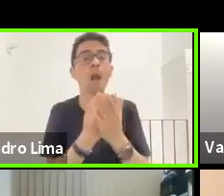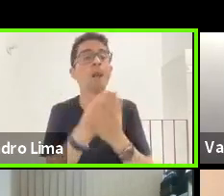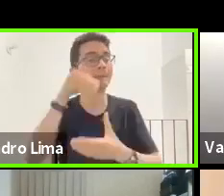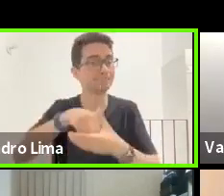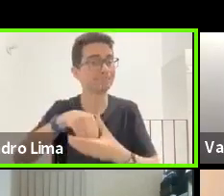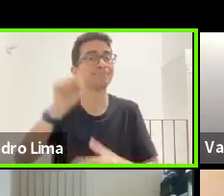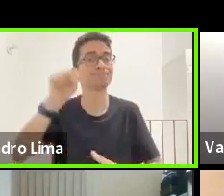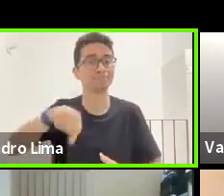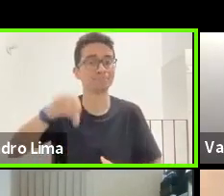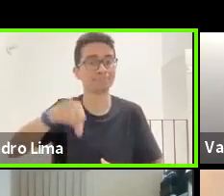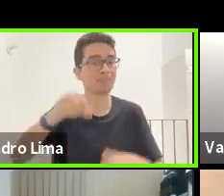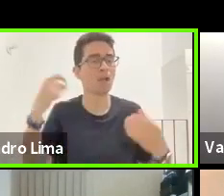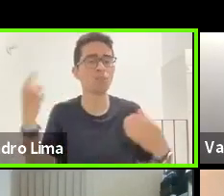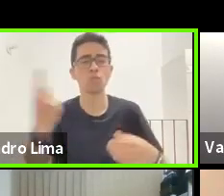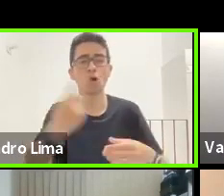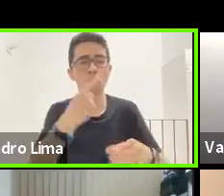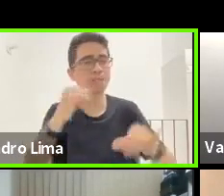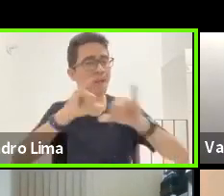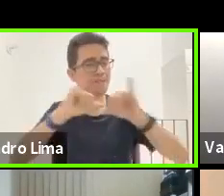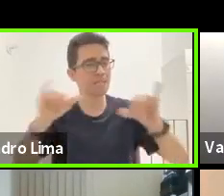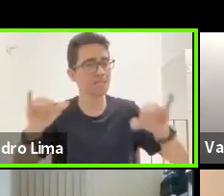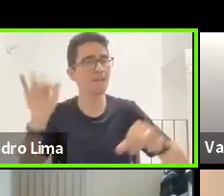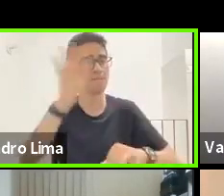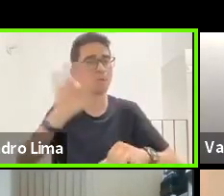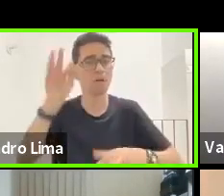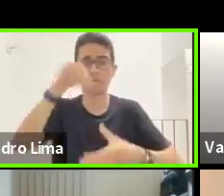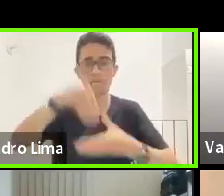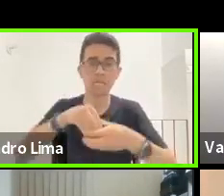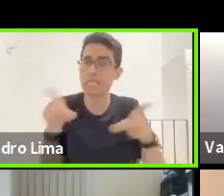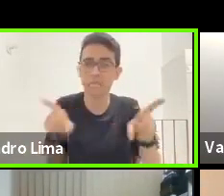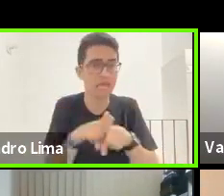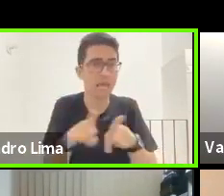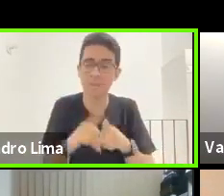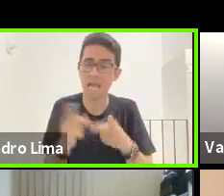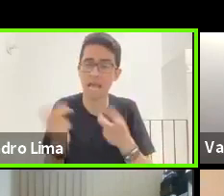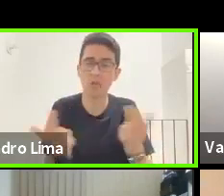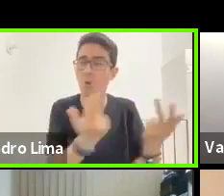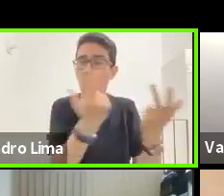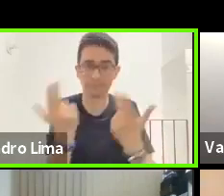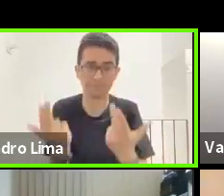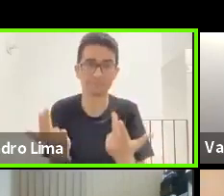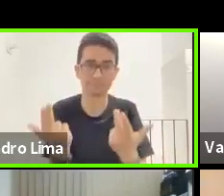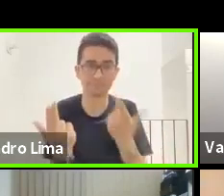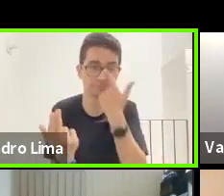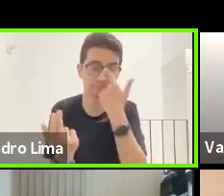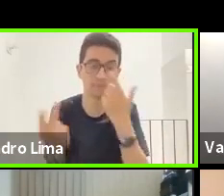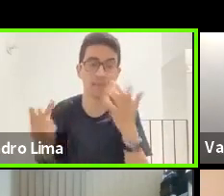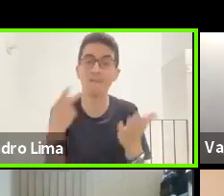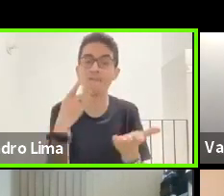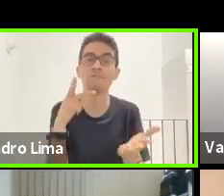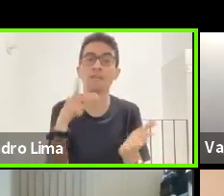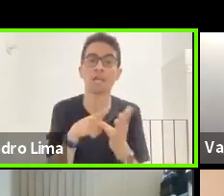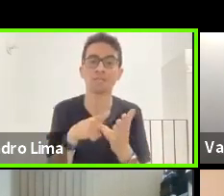universities in schools at all universities in schools. It all gets laid. id on top of the state id on top of the stabilizing Institution, one that's